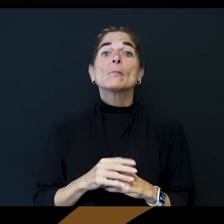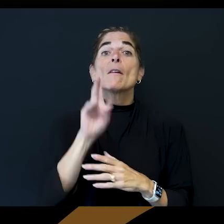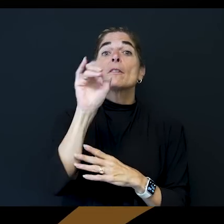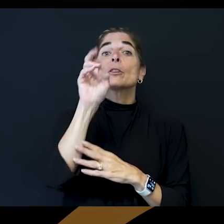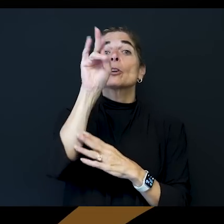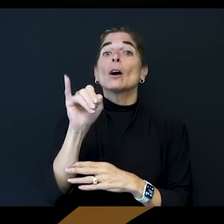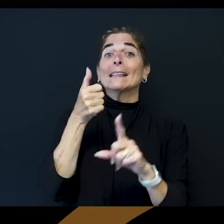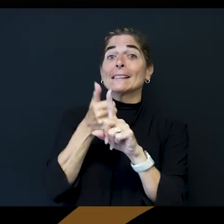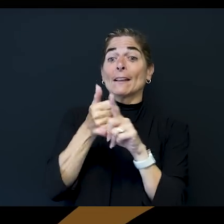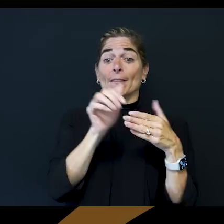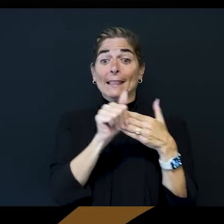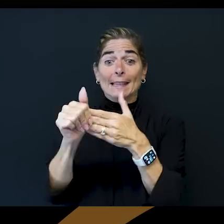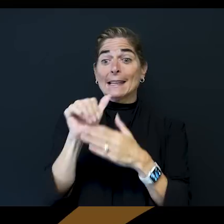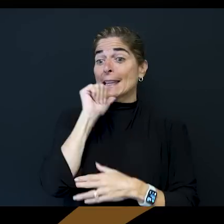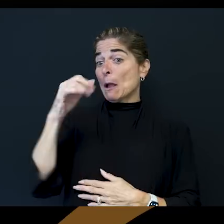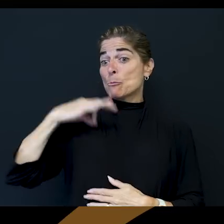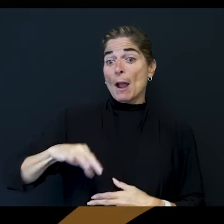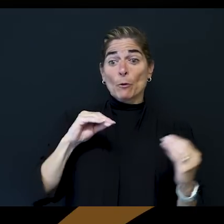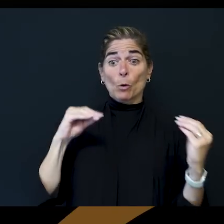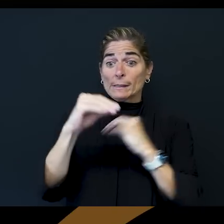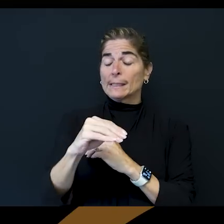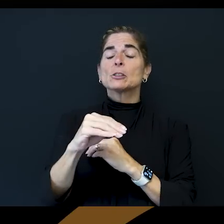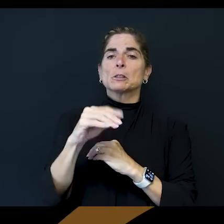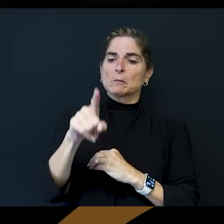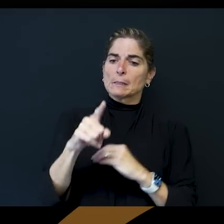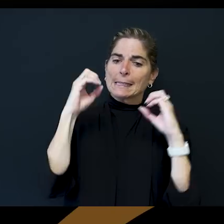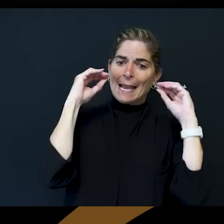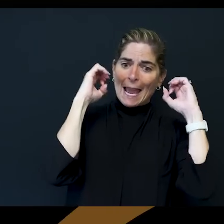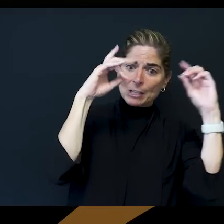whose mission is to educate, employ, and empower individuals